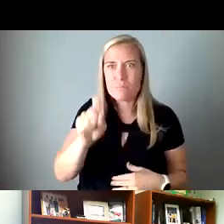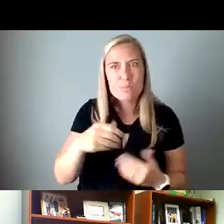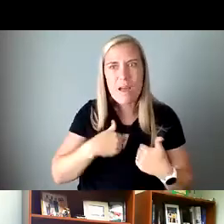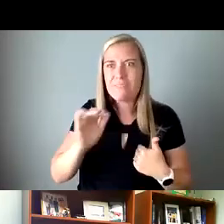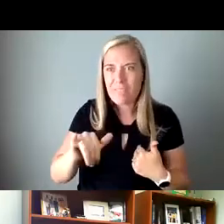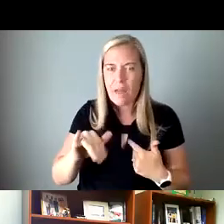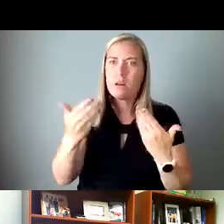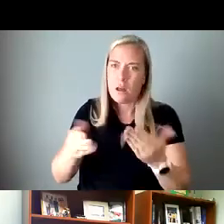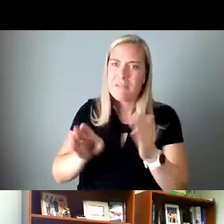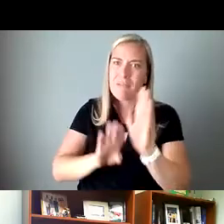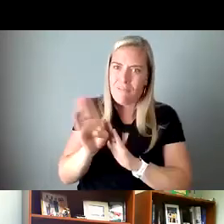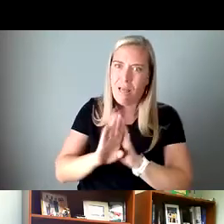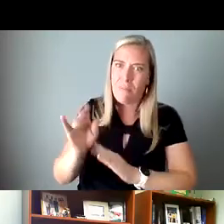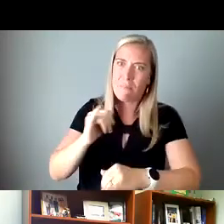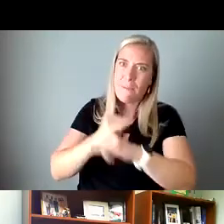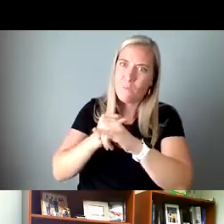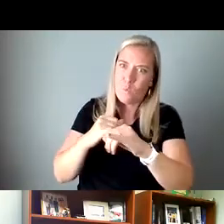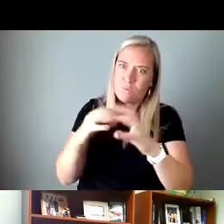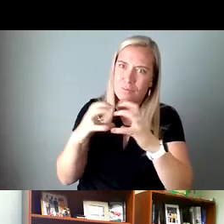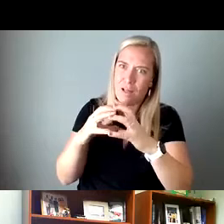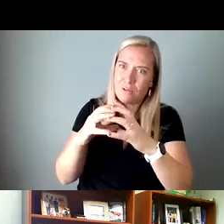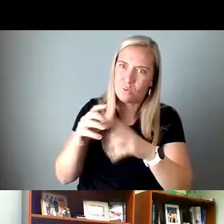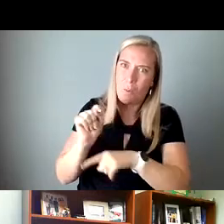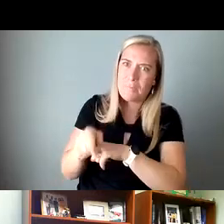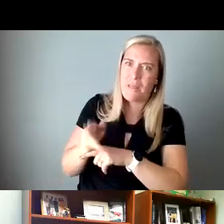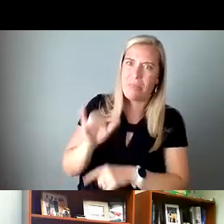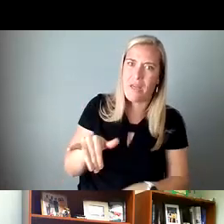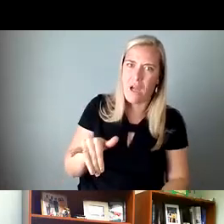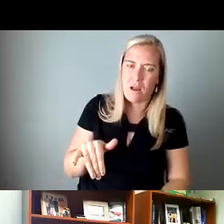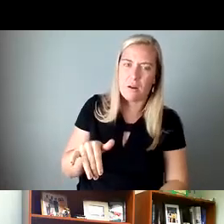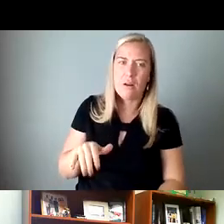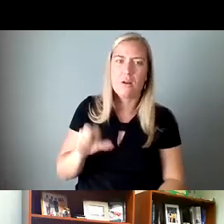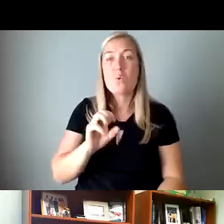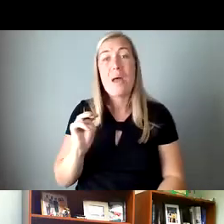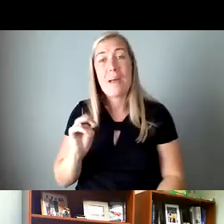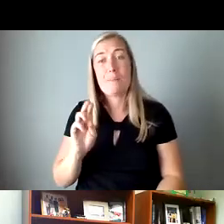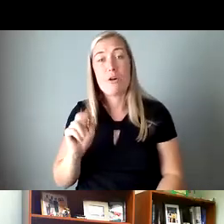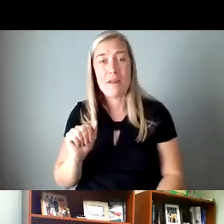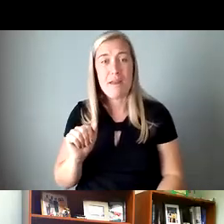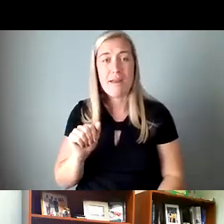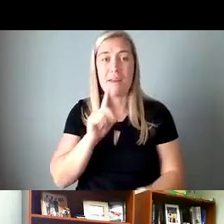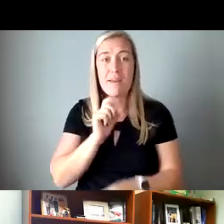messenger RNA. Again instructions encapsulated in a lipid nanoparticle layer, which is sort of like